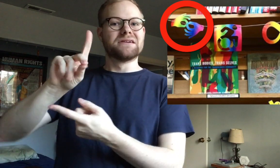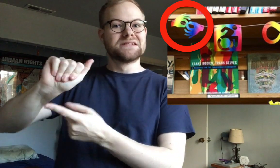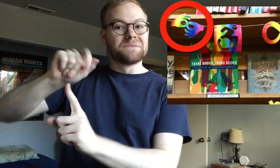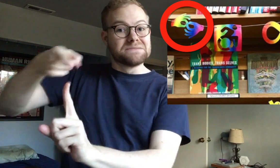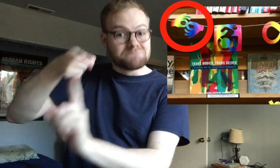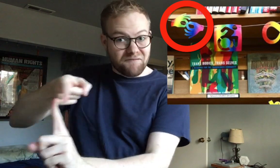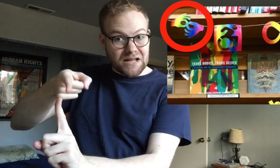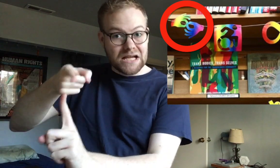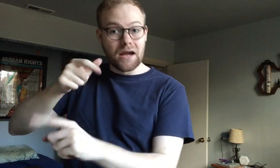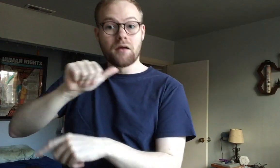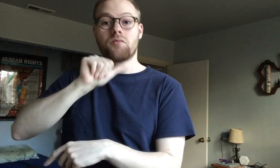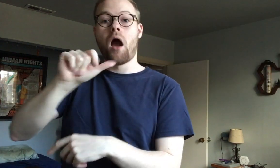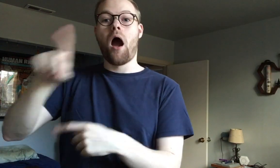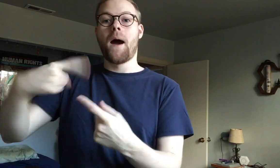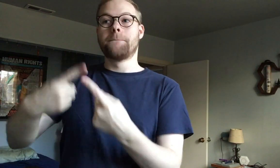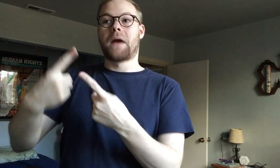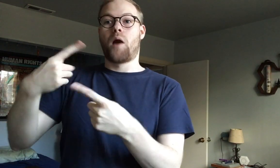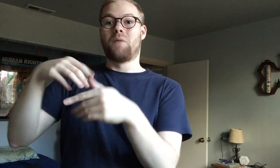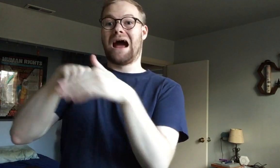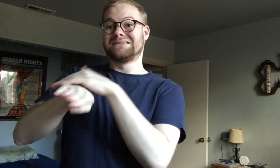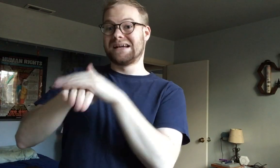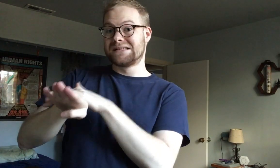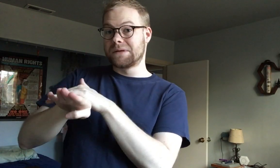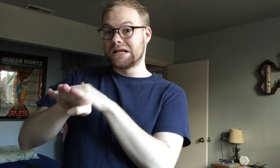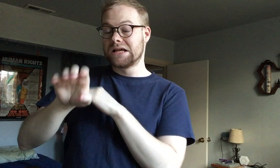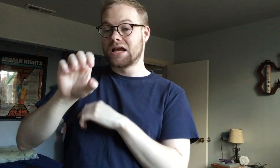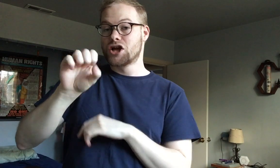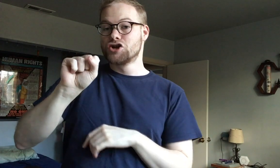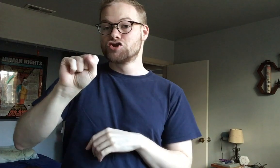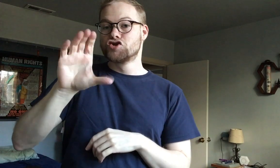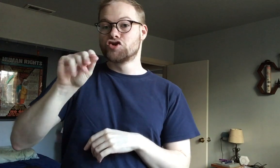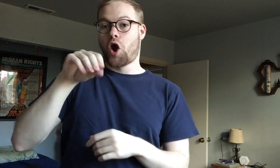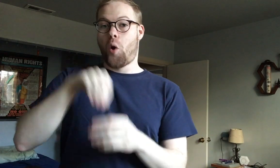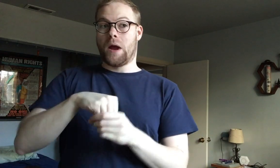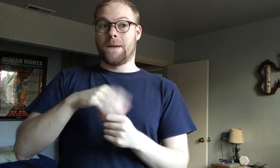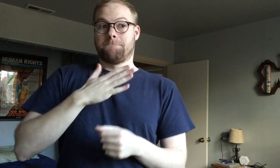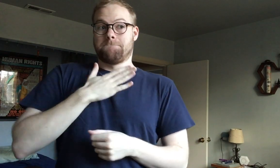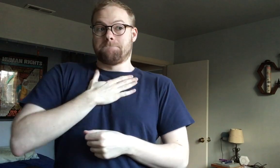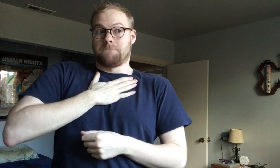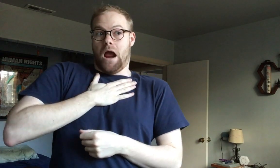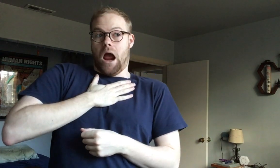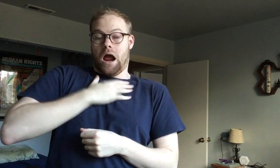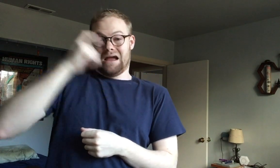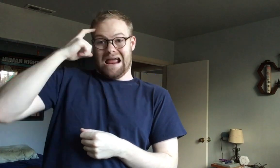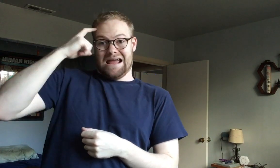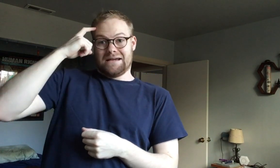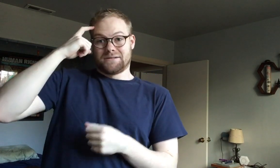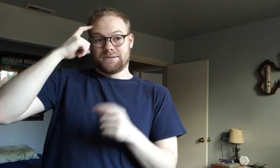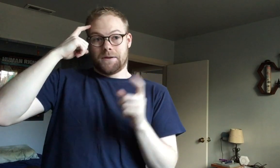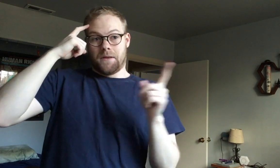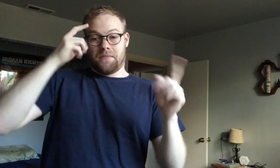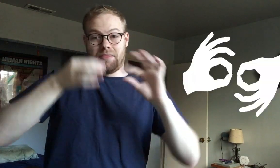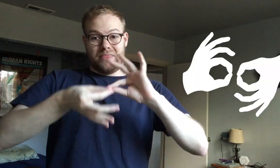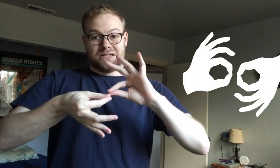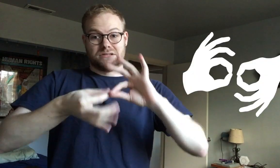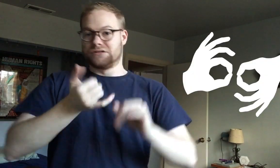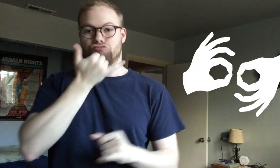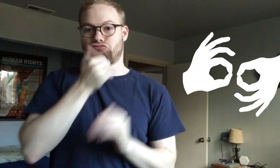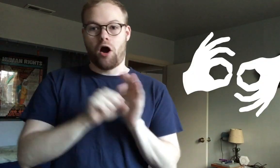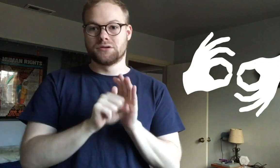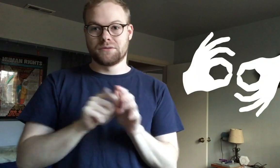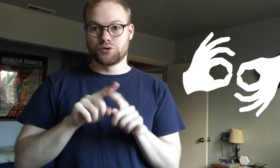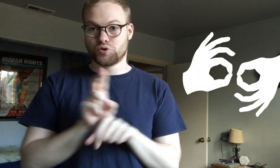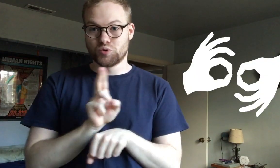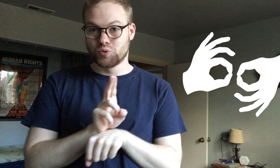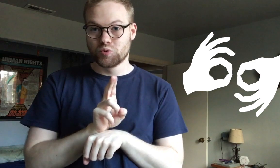The disability specifically, not about accessibility. So in my head, this is the wrong symbol to use.